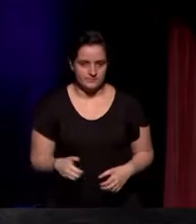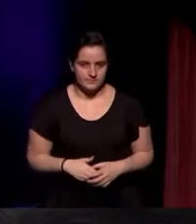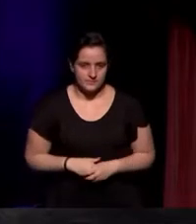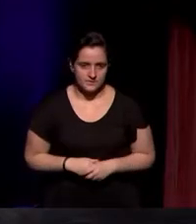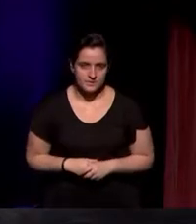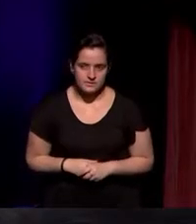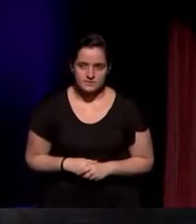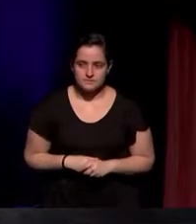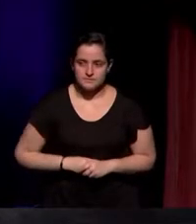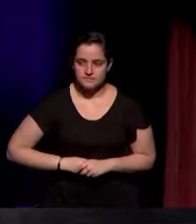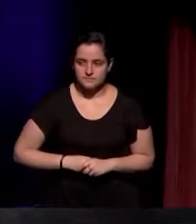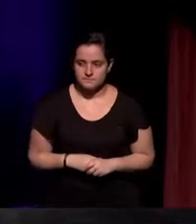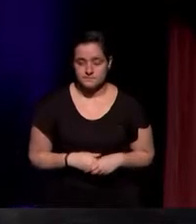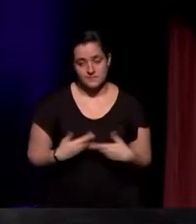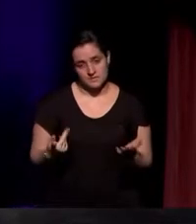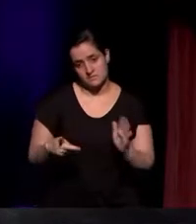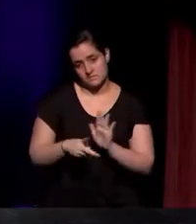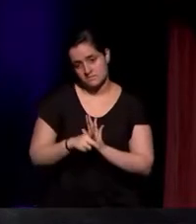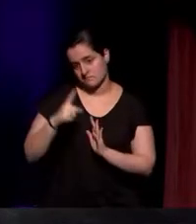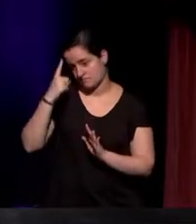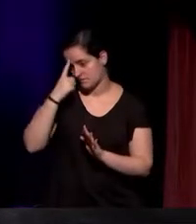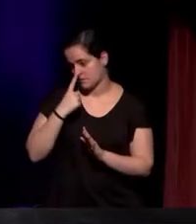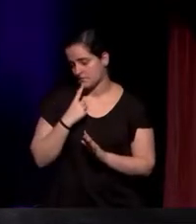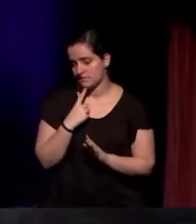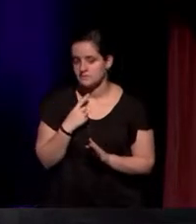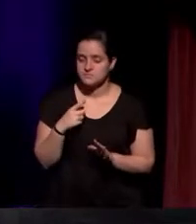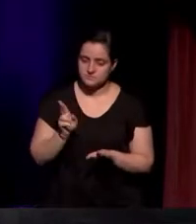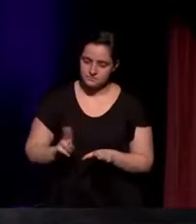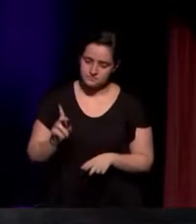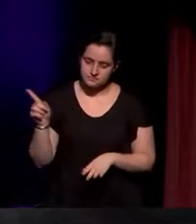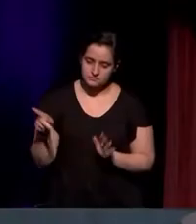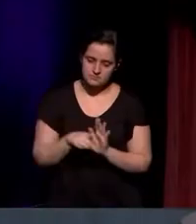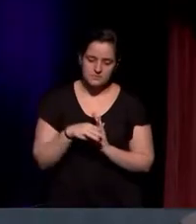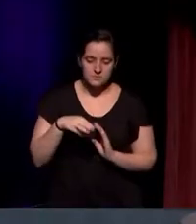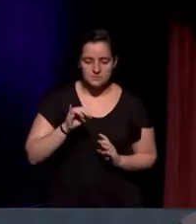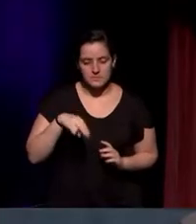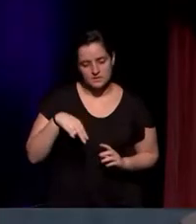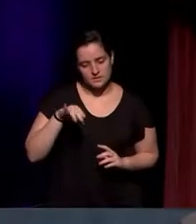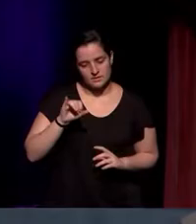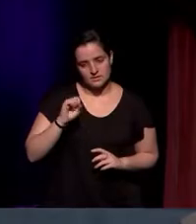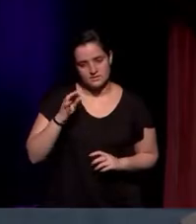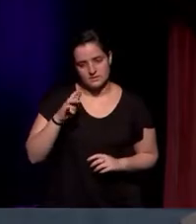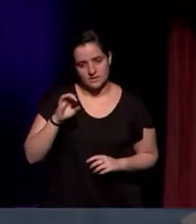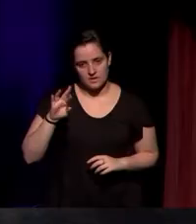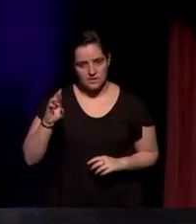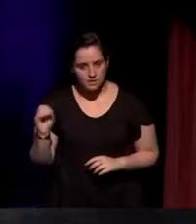According to the gender profile which was elaborated by the Ministry of Gender, Child and Social Action,